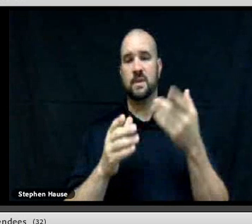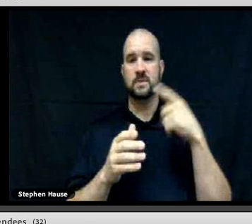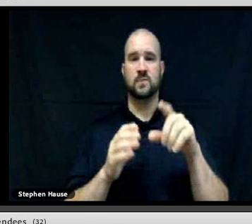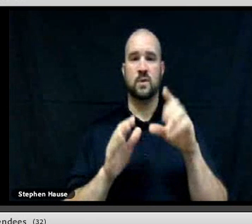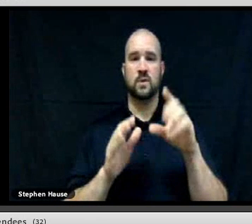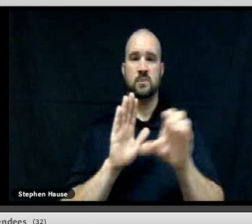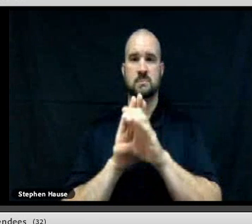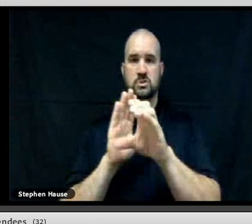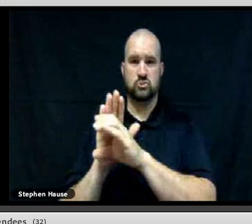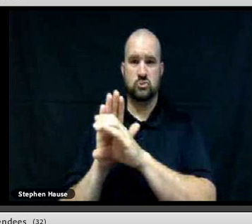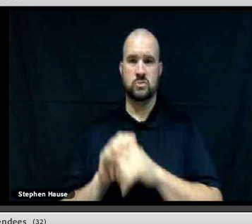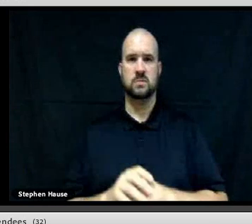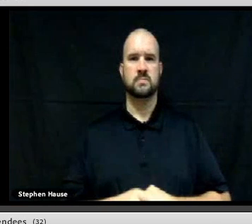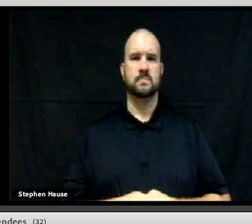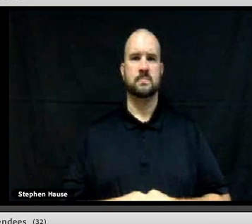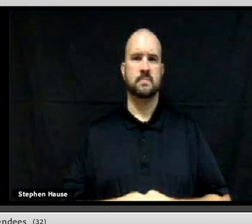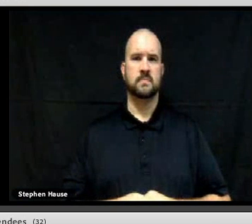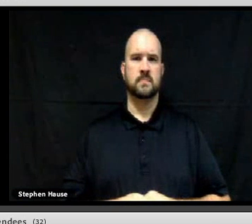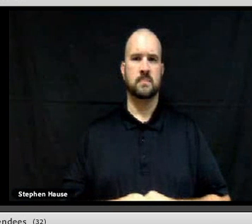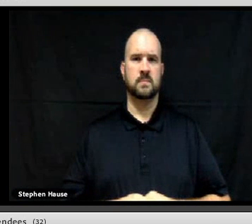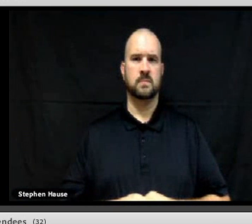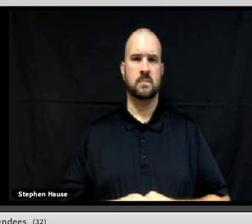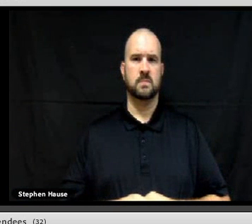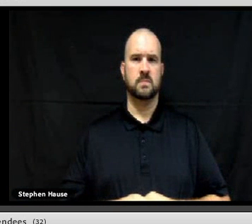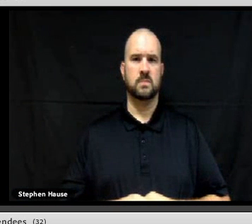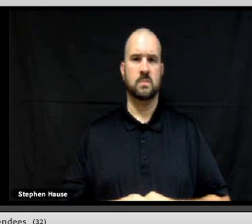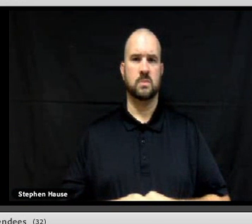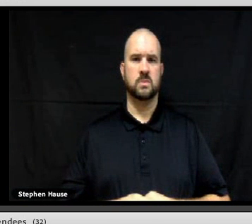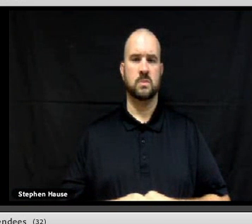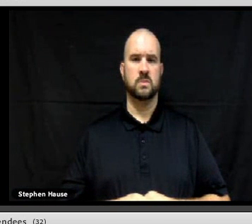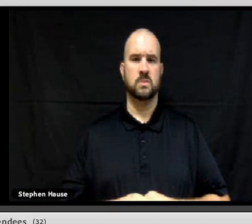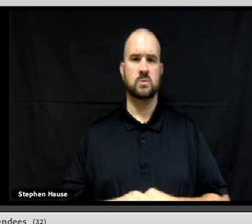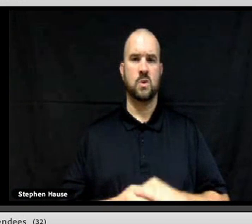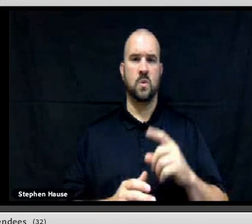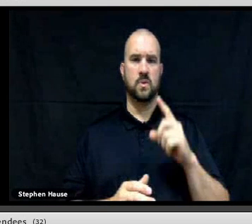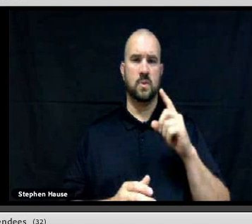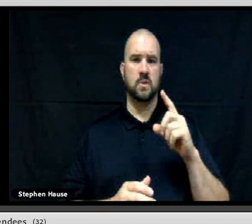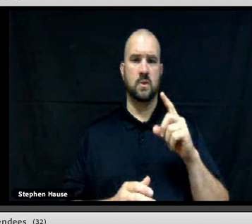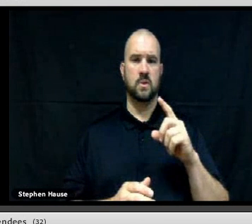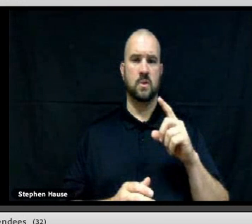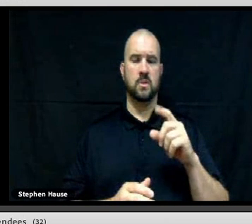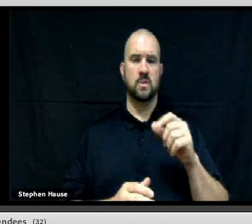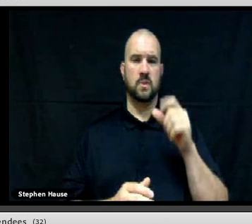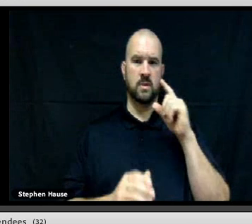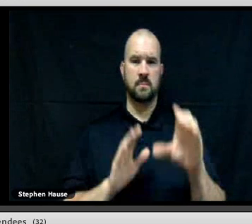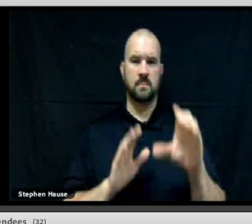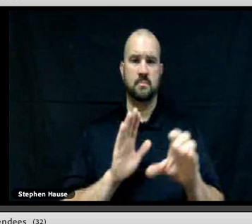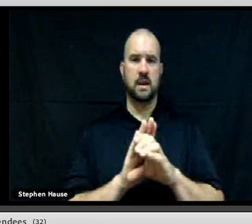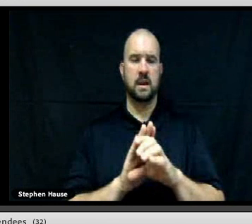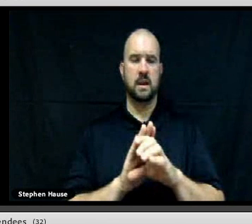So, the thumbnails are then falling under a copyright status